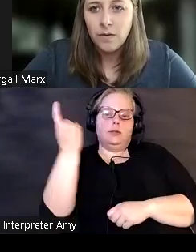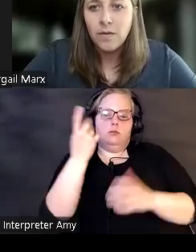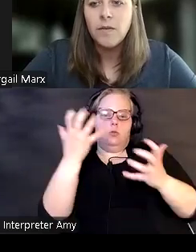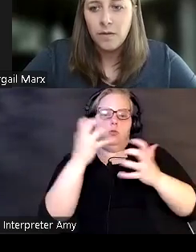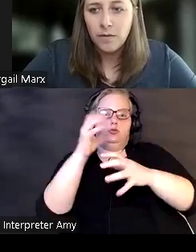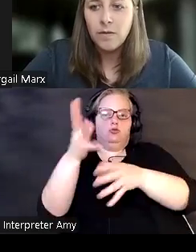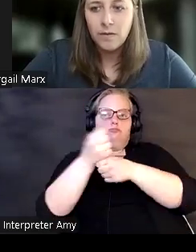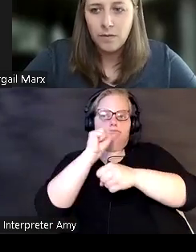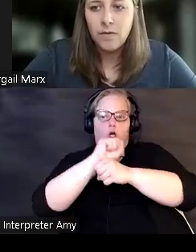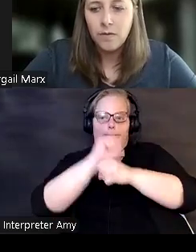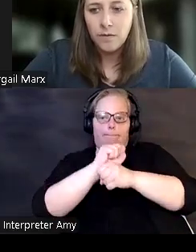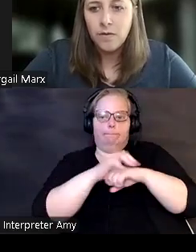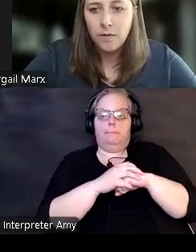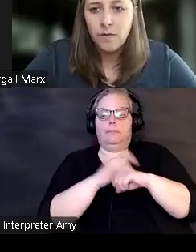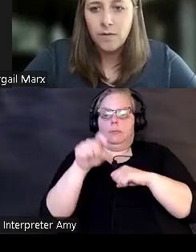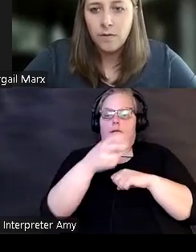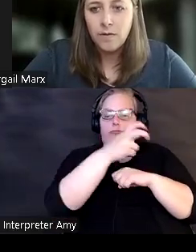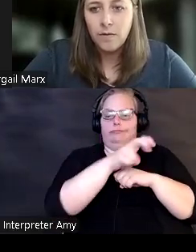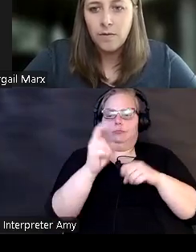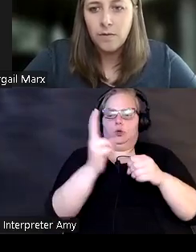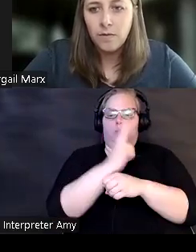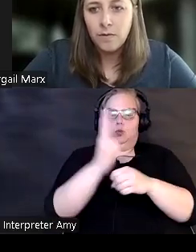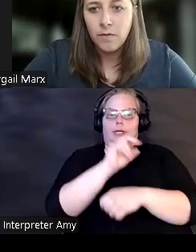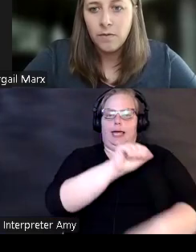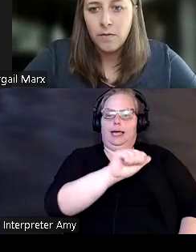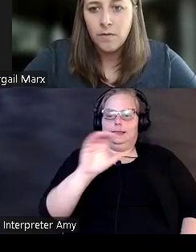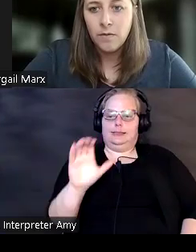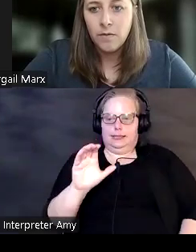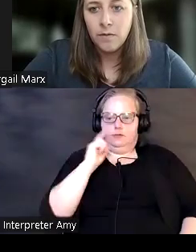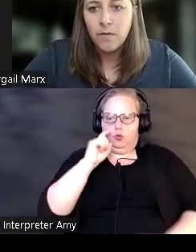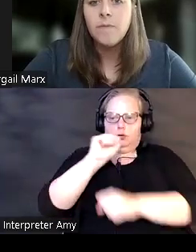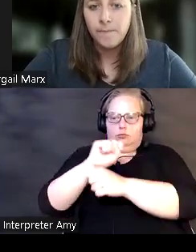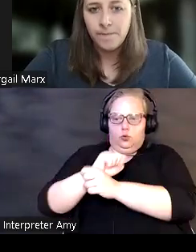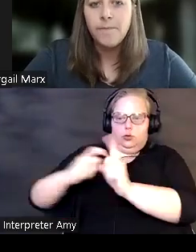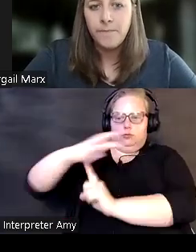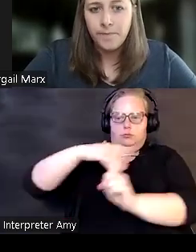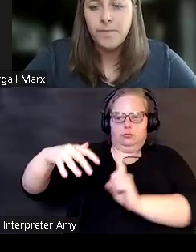they need to transition to using their AAC device in an employment setting, so that's something